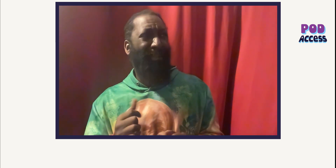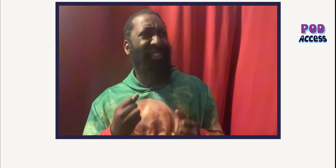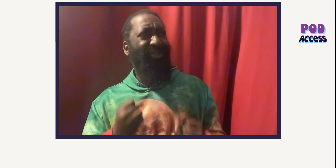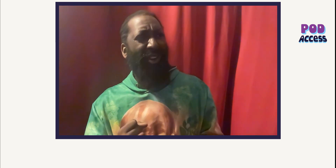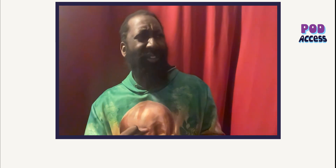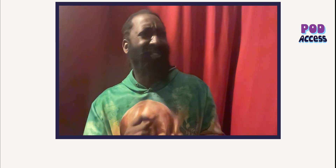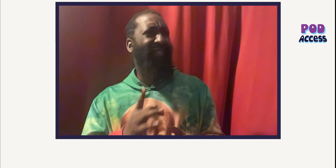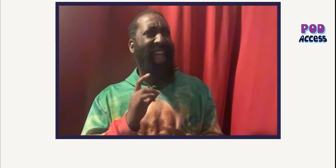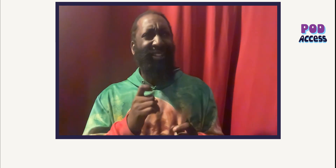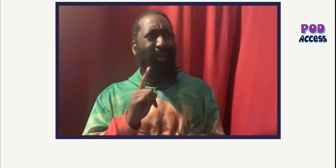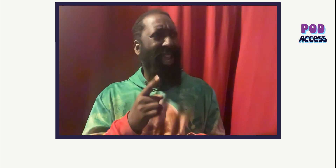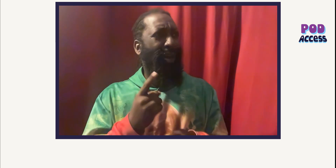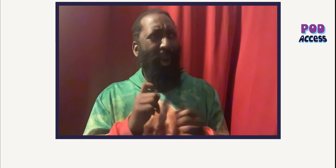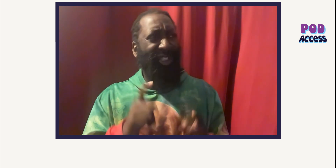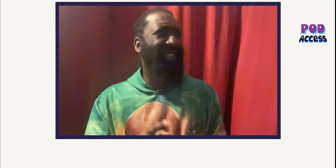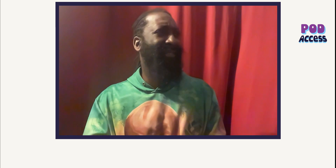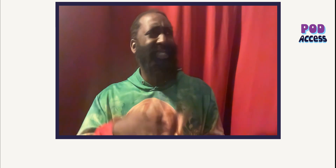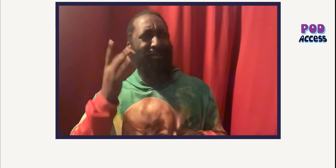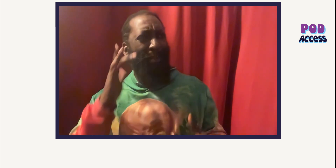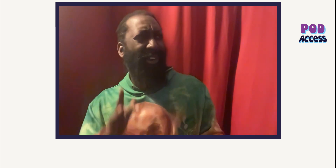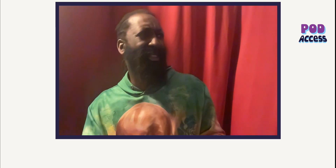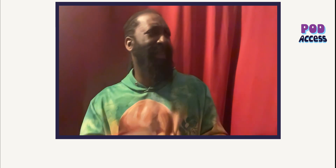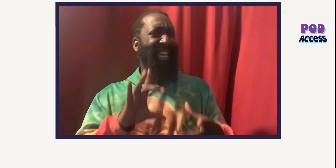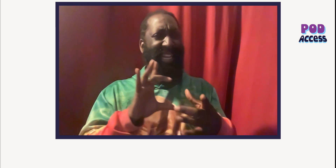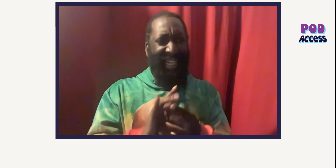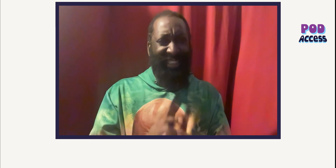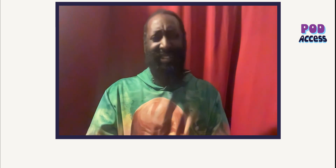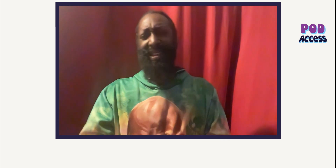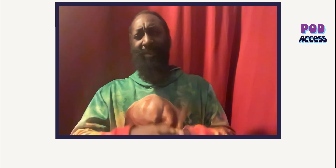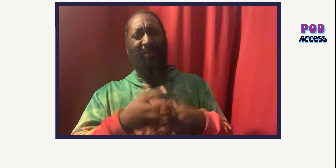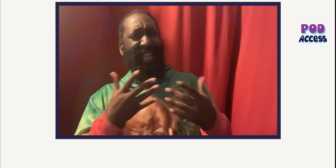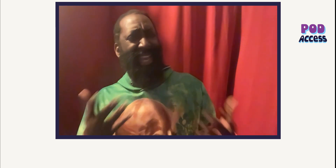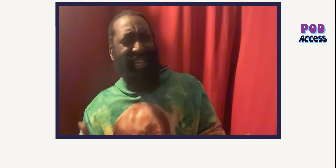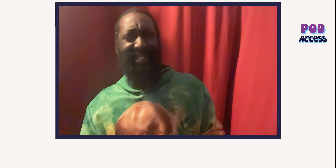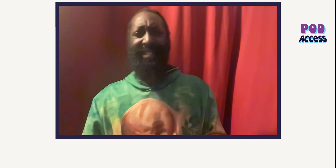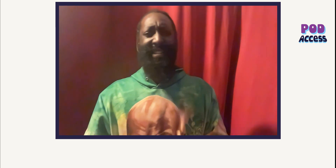I'm getting stronger, to ask the right questions, be smarter, to be connected with my guests.